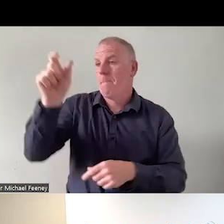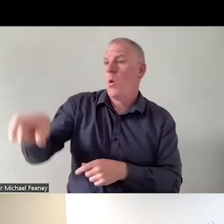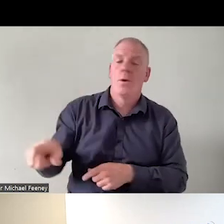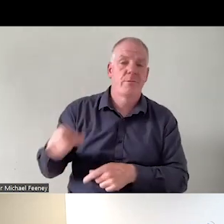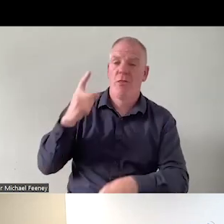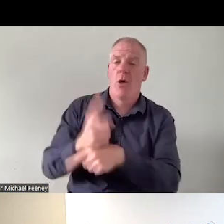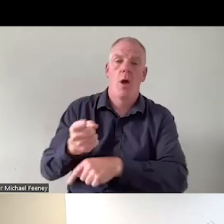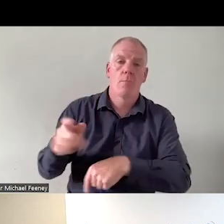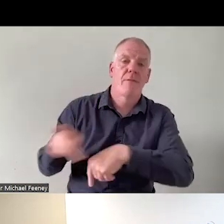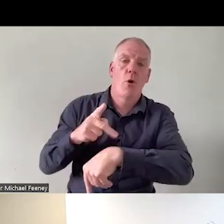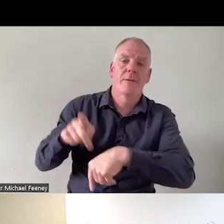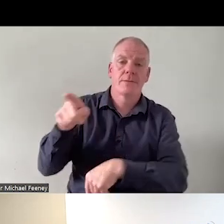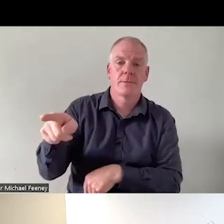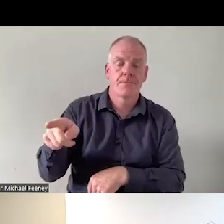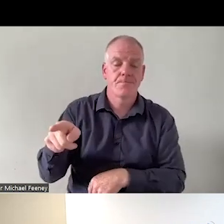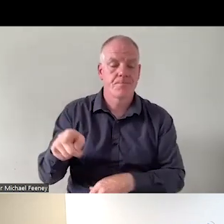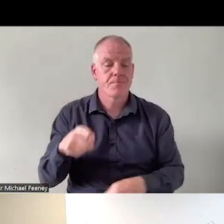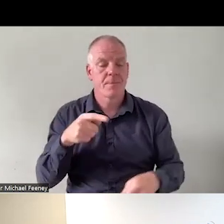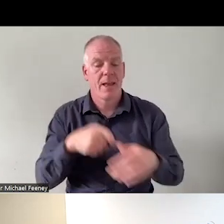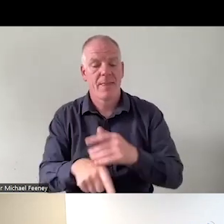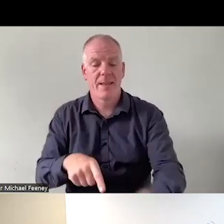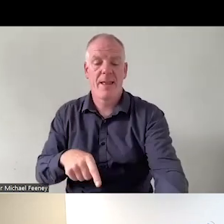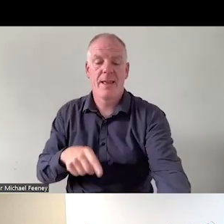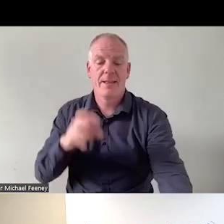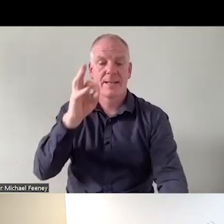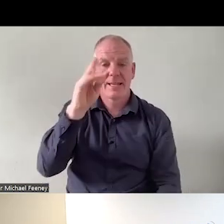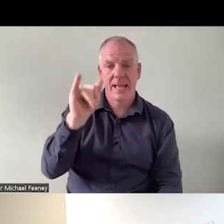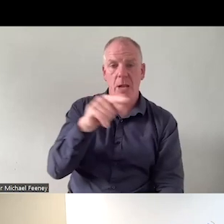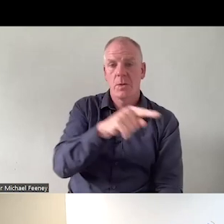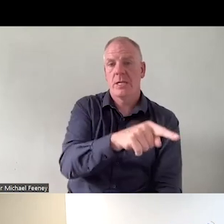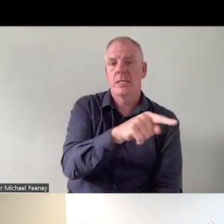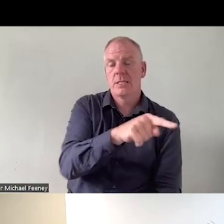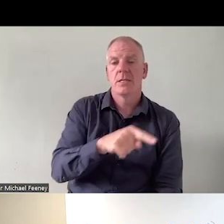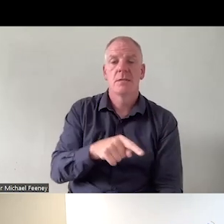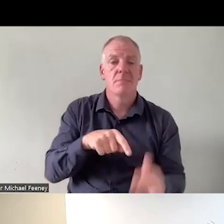But then if you went into a gallery space, as you go into the gallery,